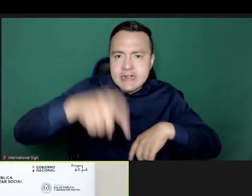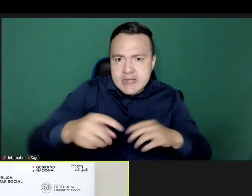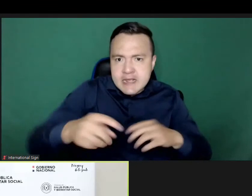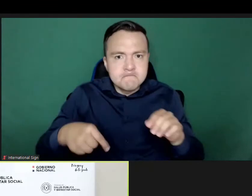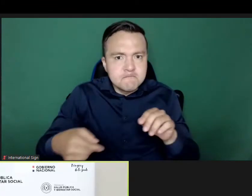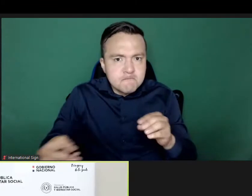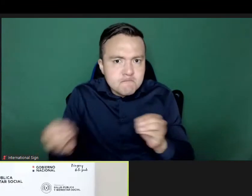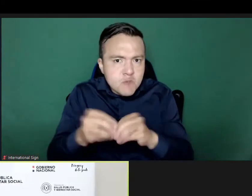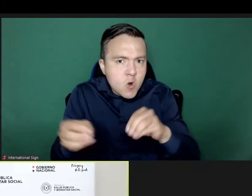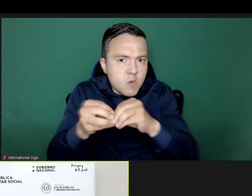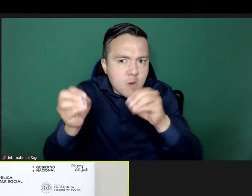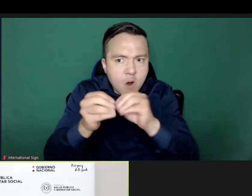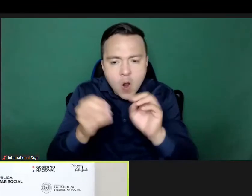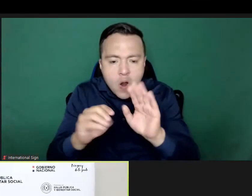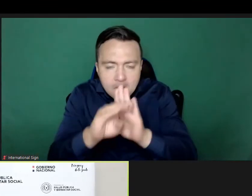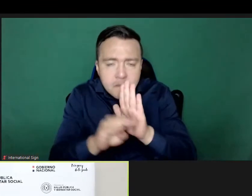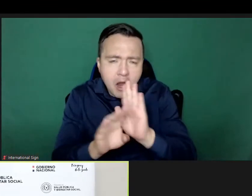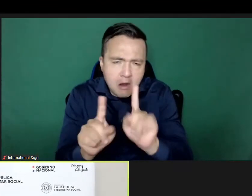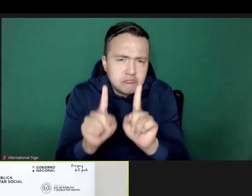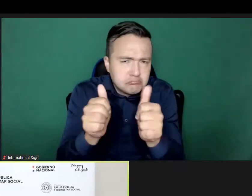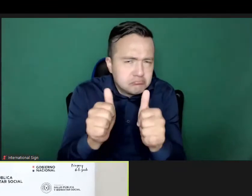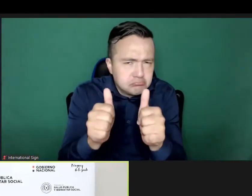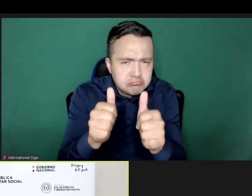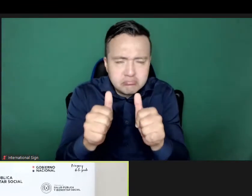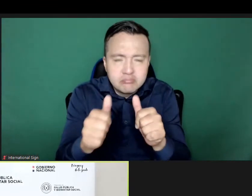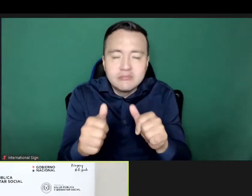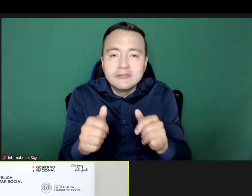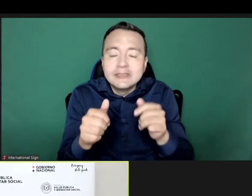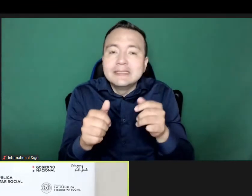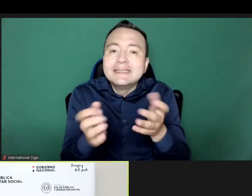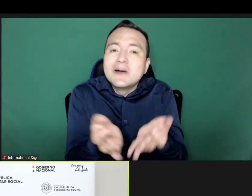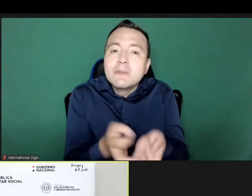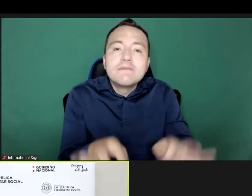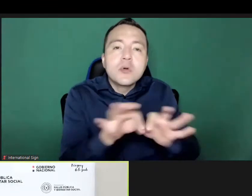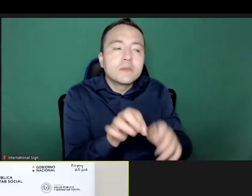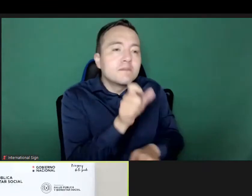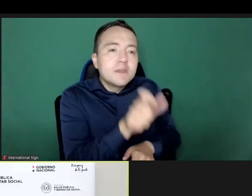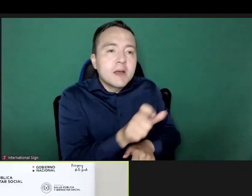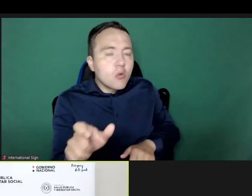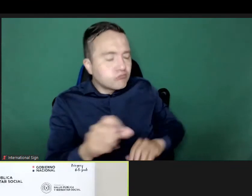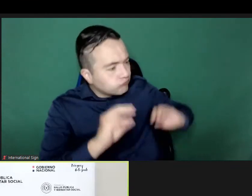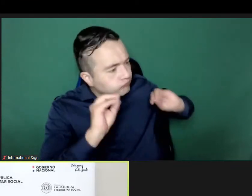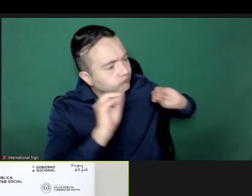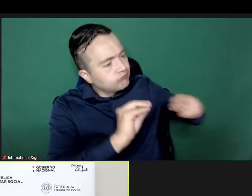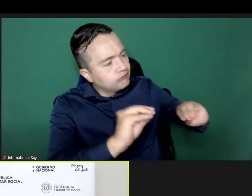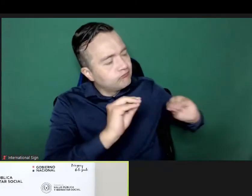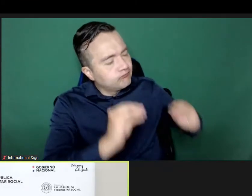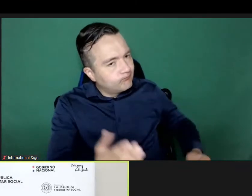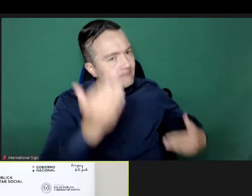Or having very good care protocols. We keep those up to date.